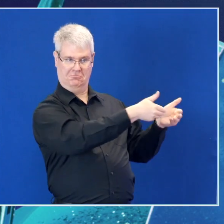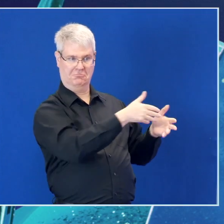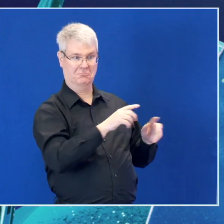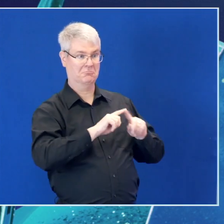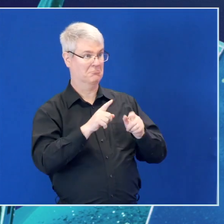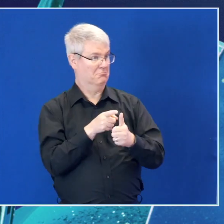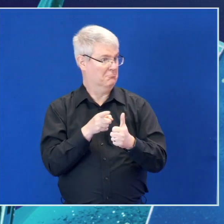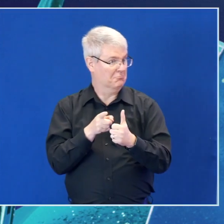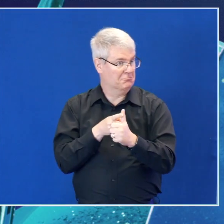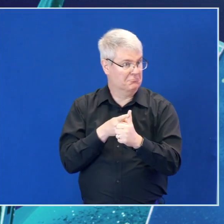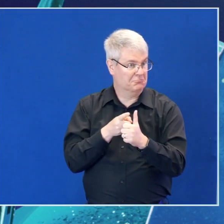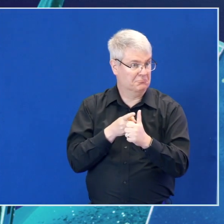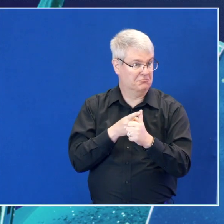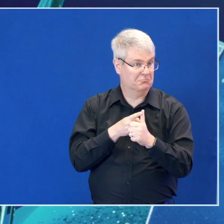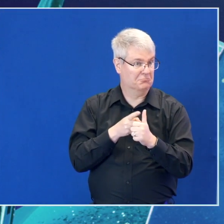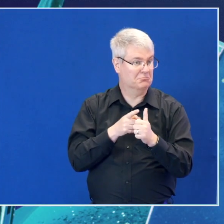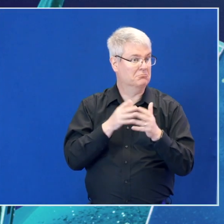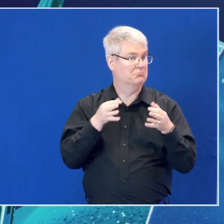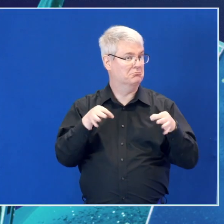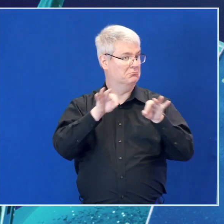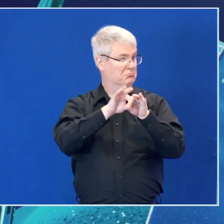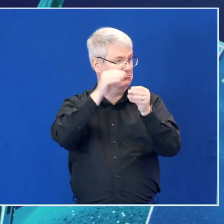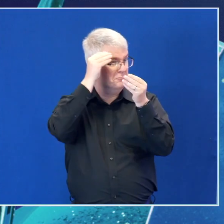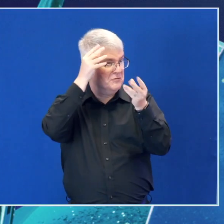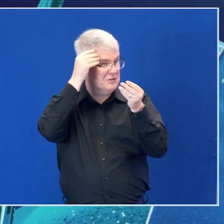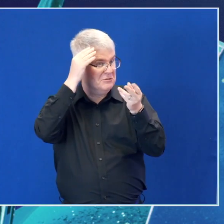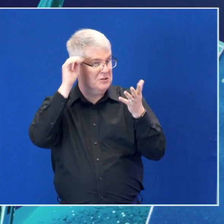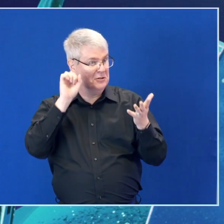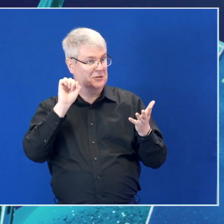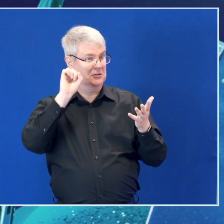of information to lay the foundation for today's topic.